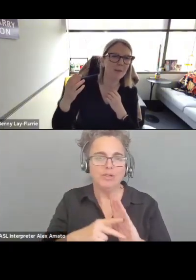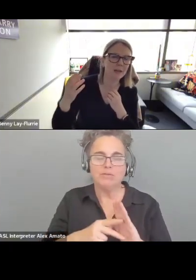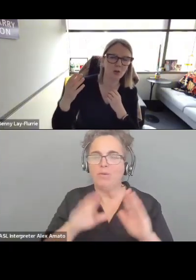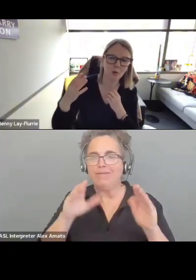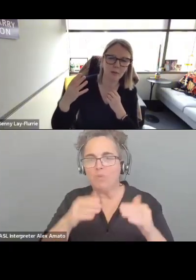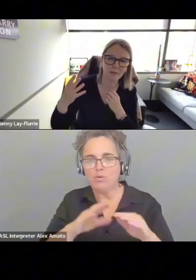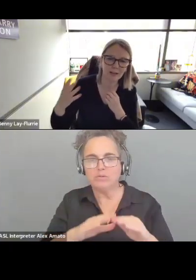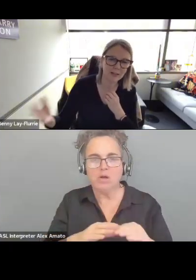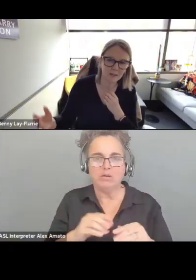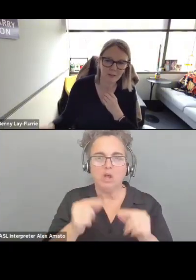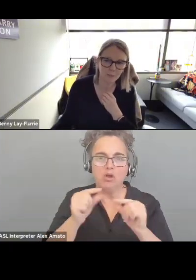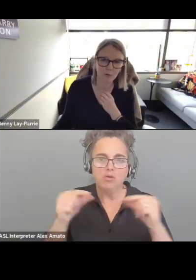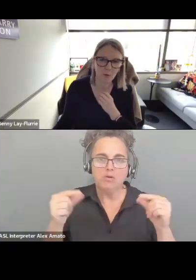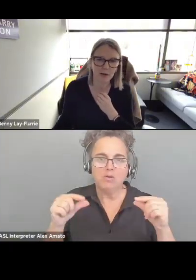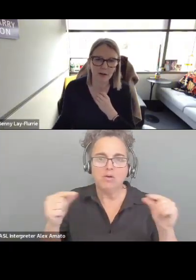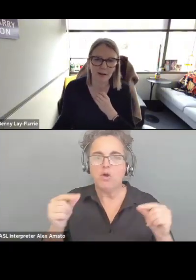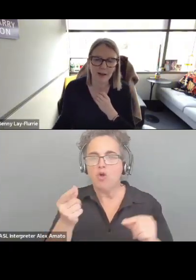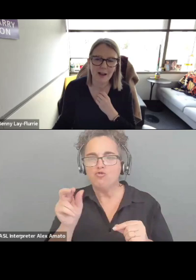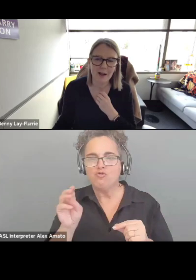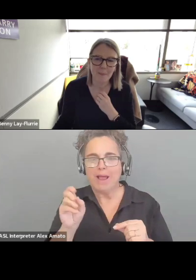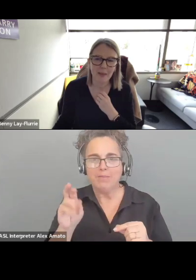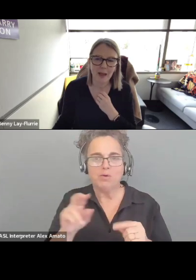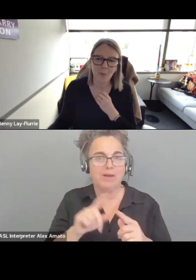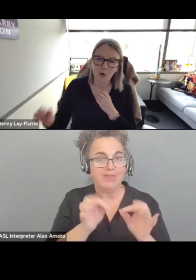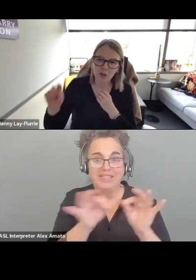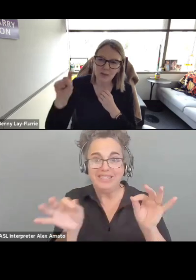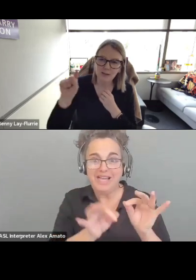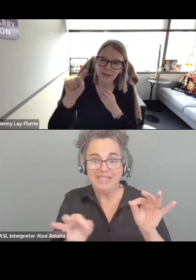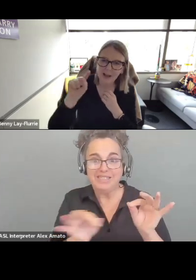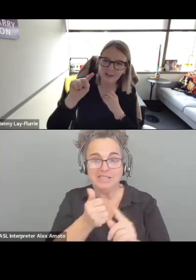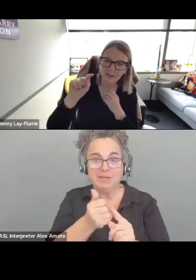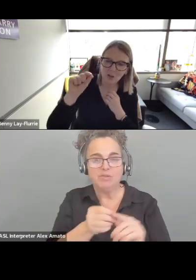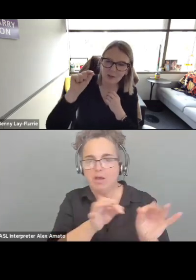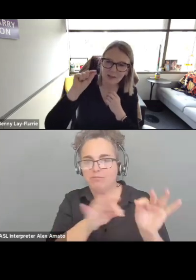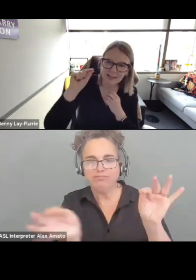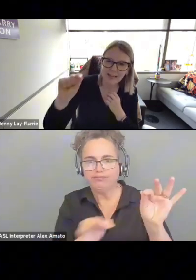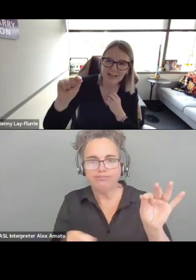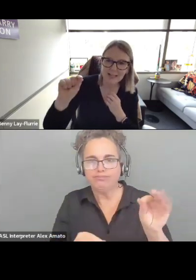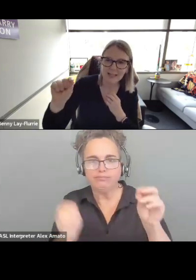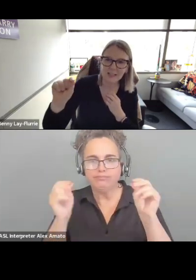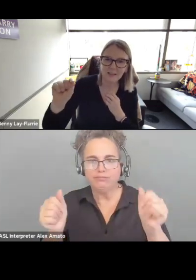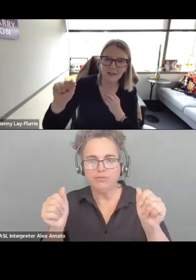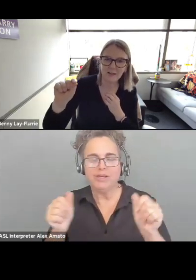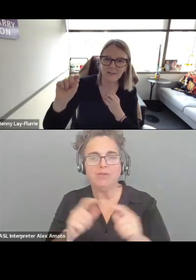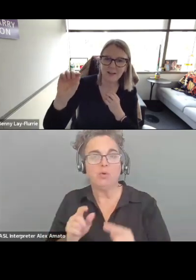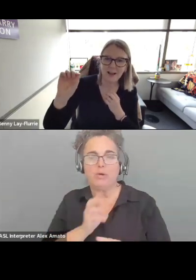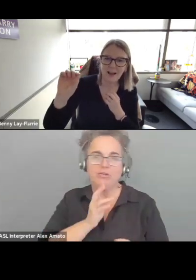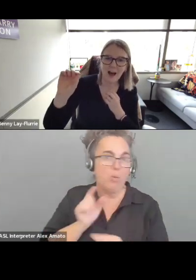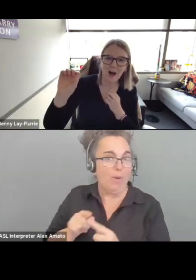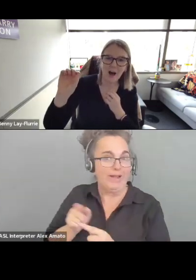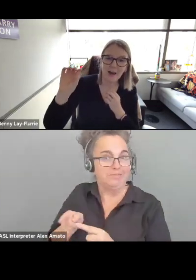and making sure that sentences move quicker. And what she says, and she's dictating into this,